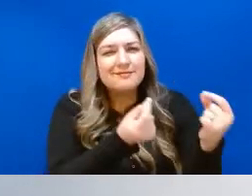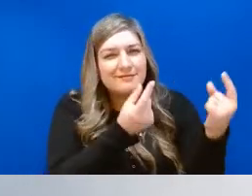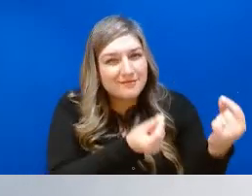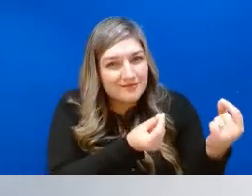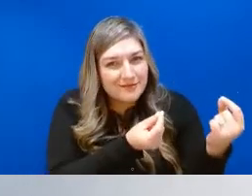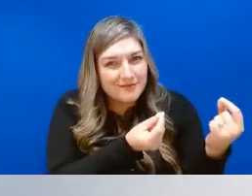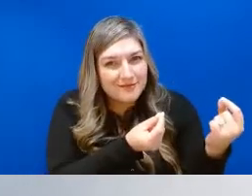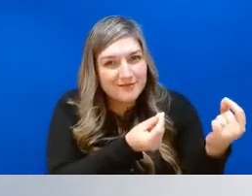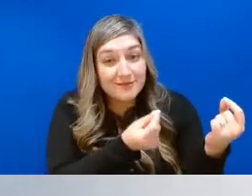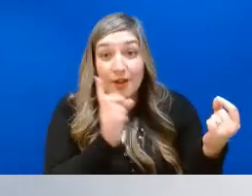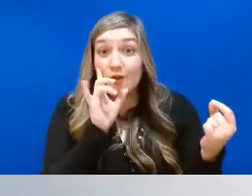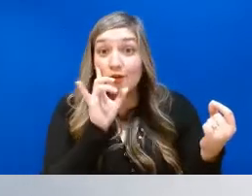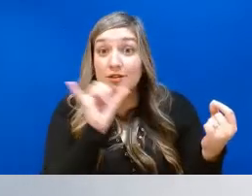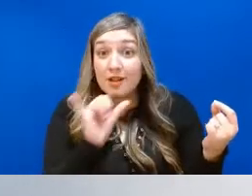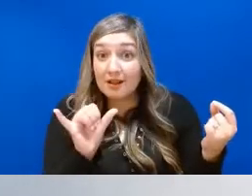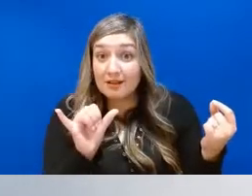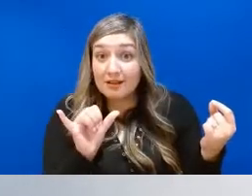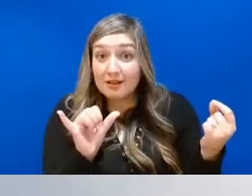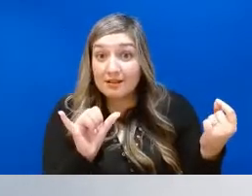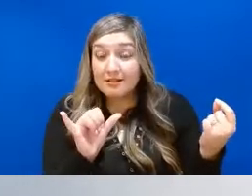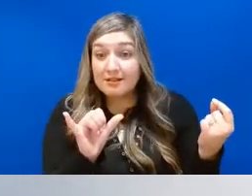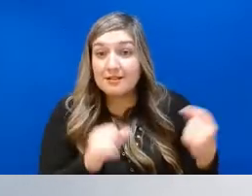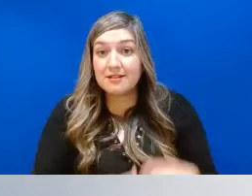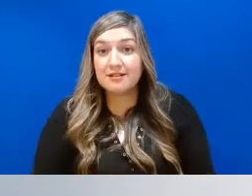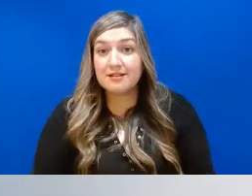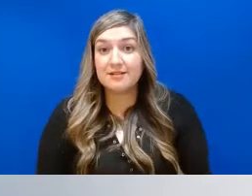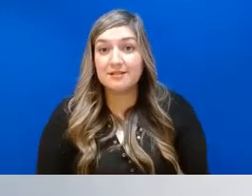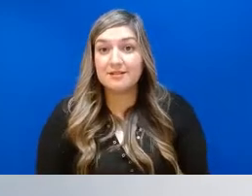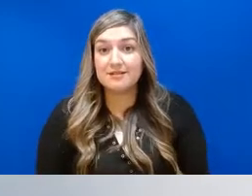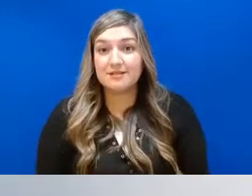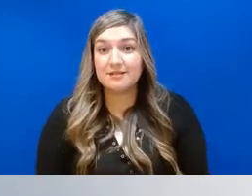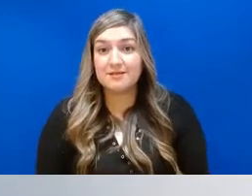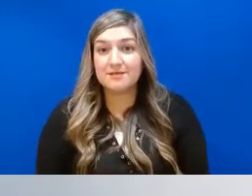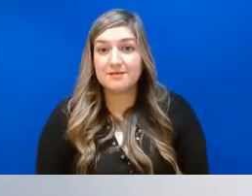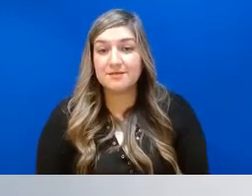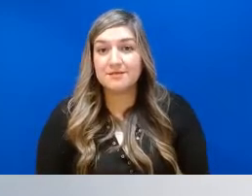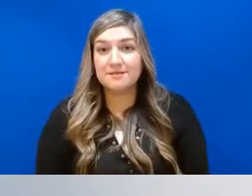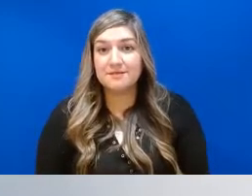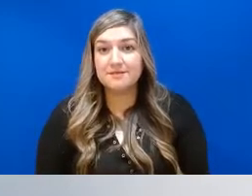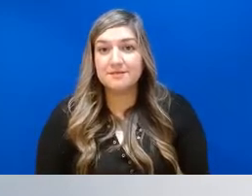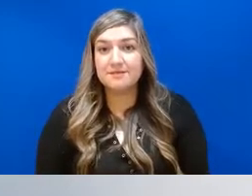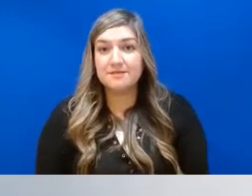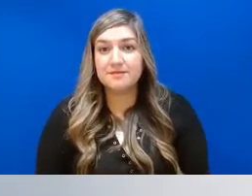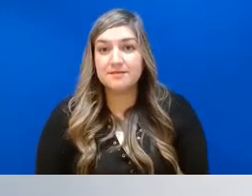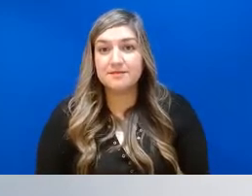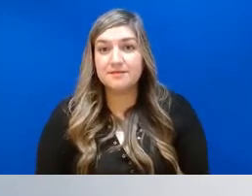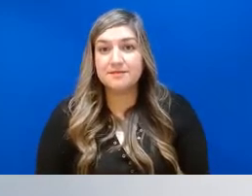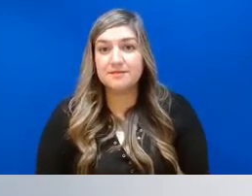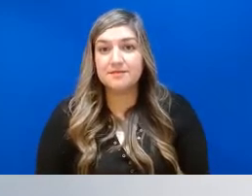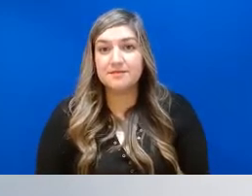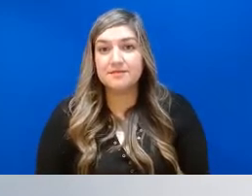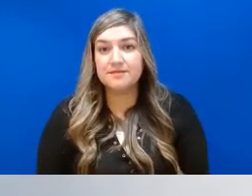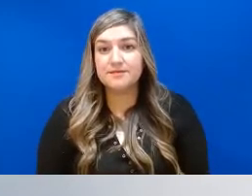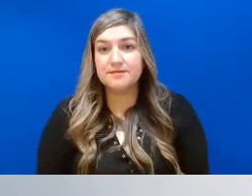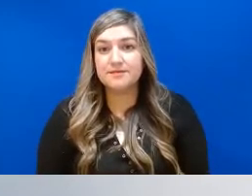What did it look like?